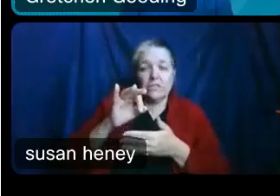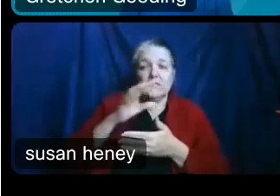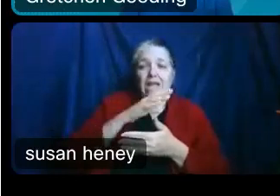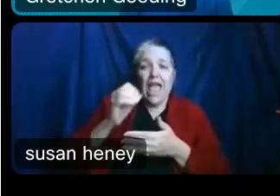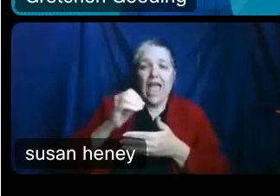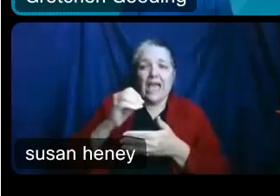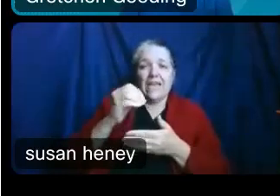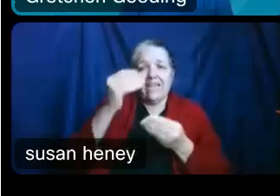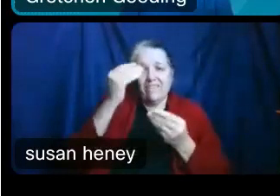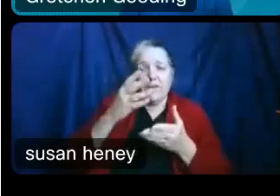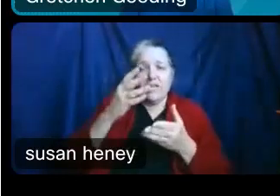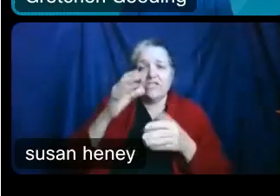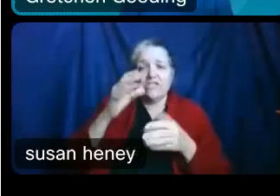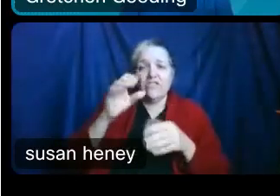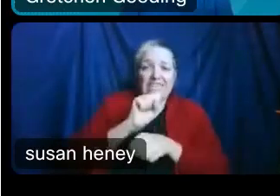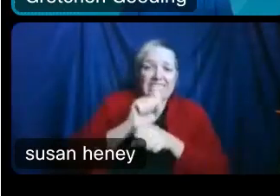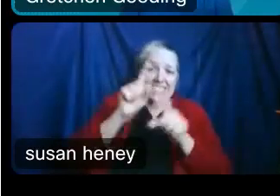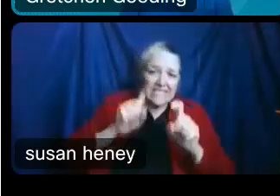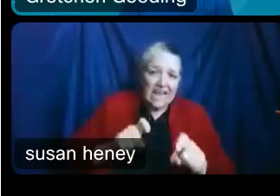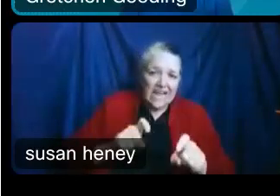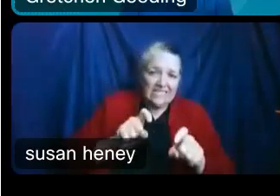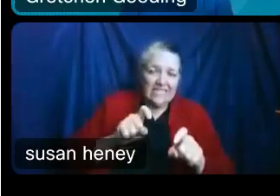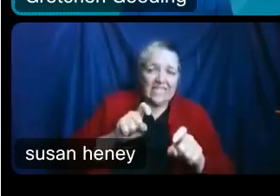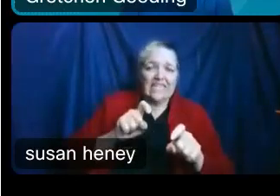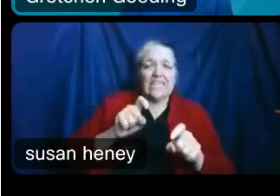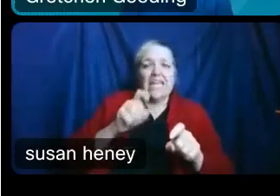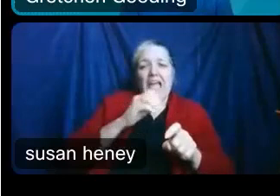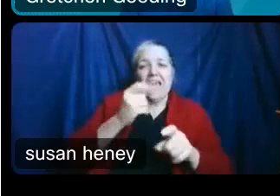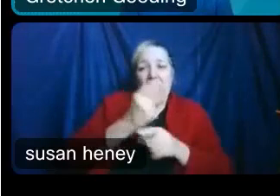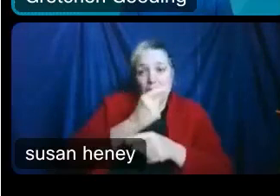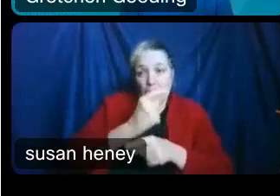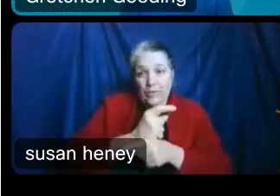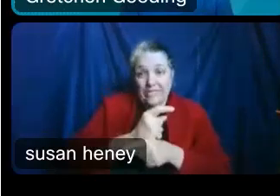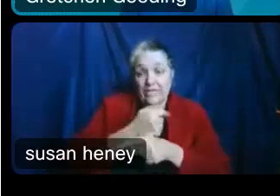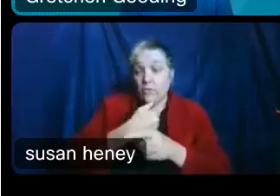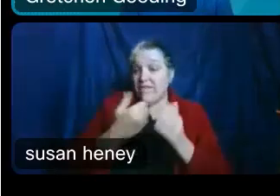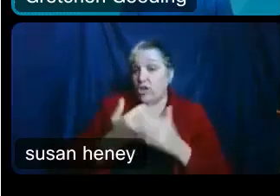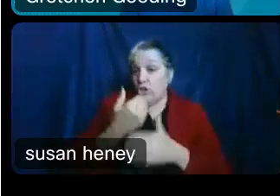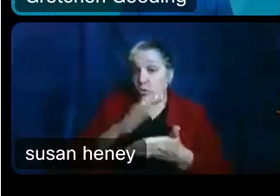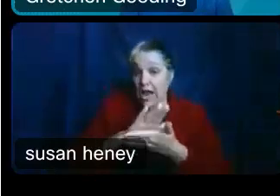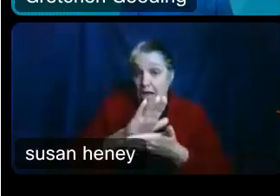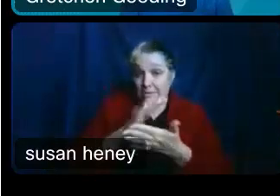guidance and accuracy of the data. We do have a new document this year that explains jam